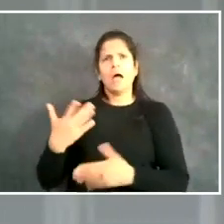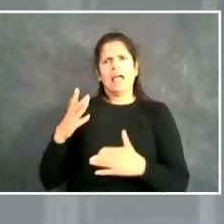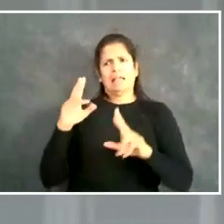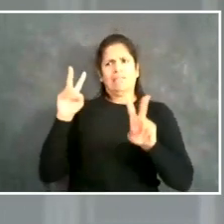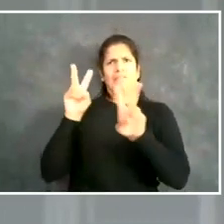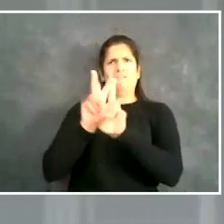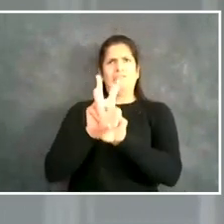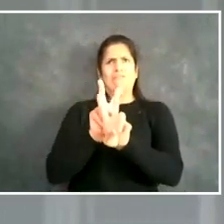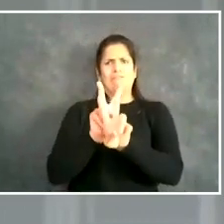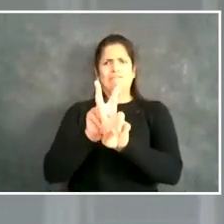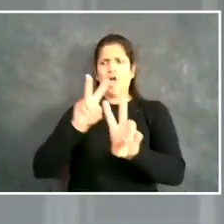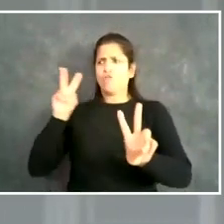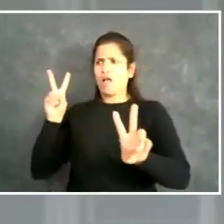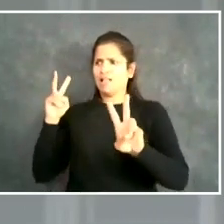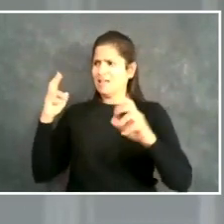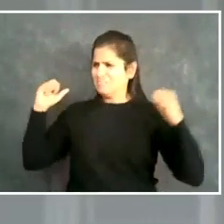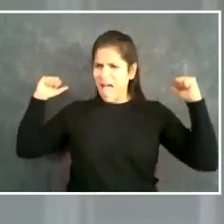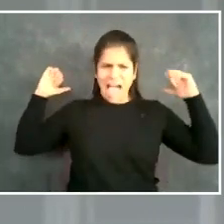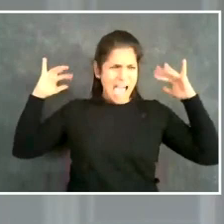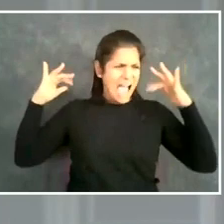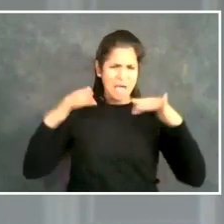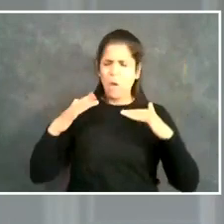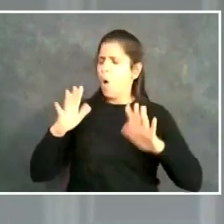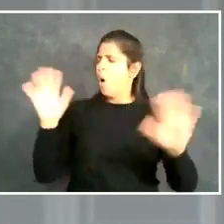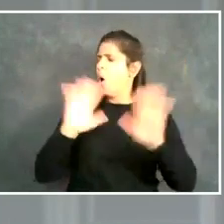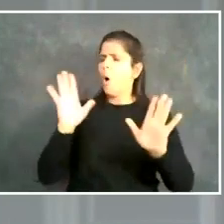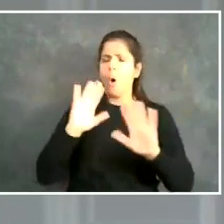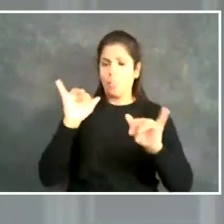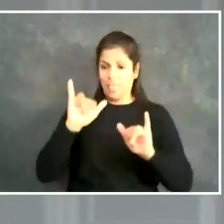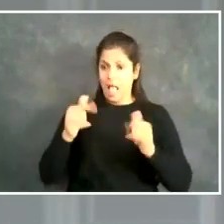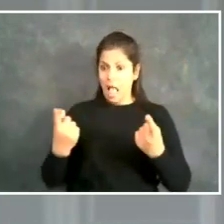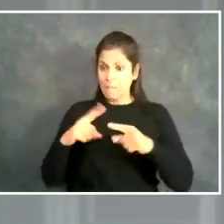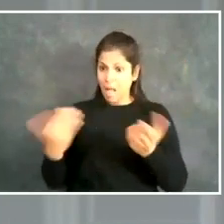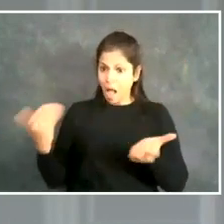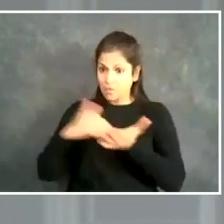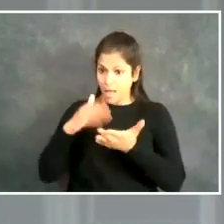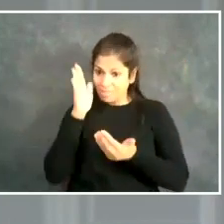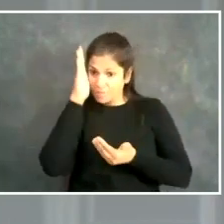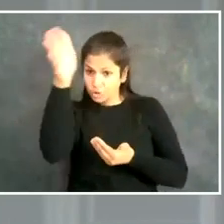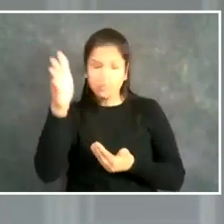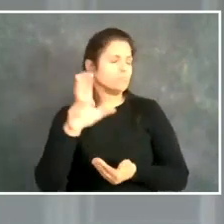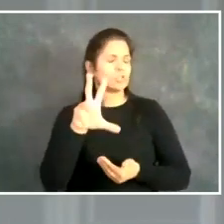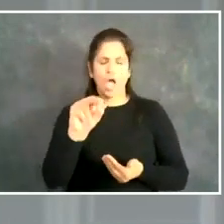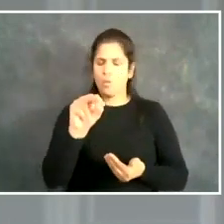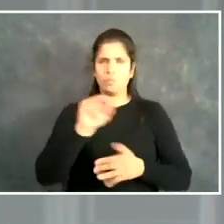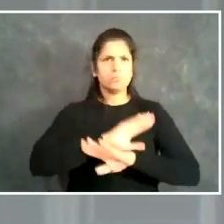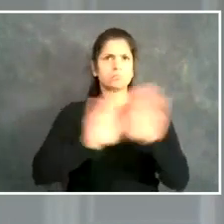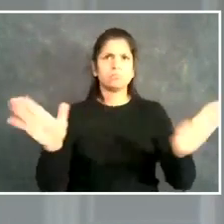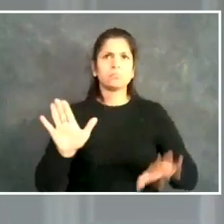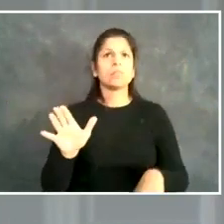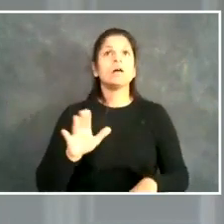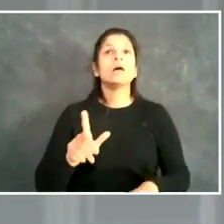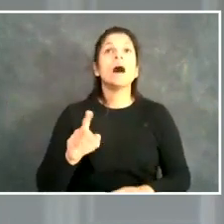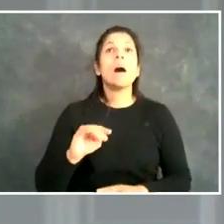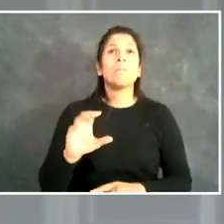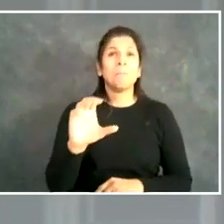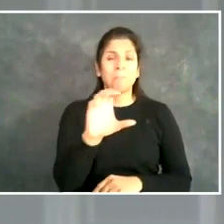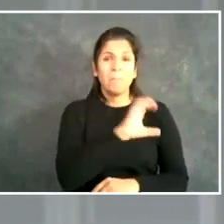RISK AND IT IS PUTTING YOUR FAMILIES AT RISK. IT IS PUTTING CRITICAL WORKERS AT RISK.